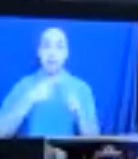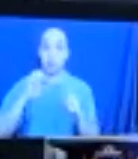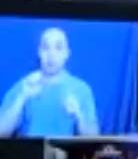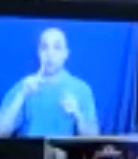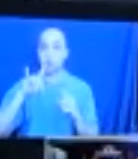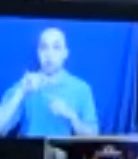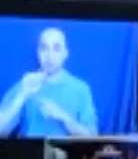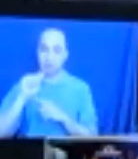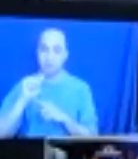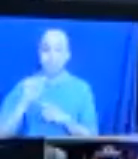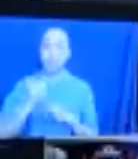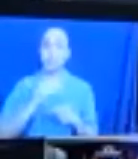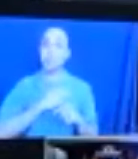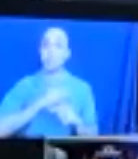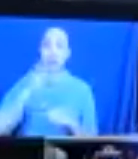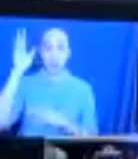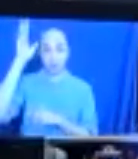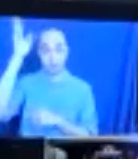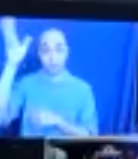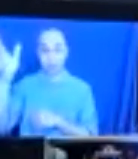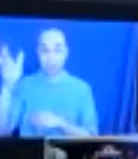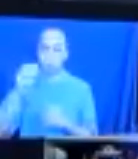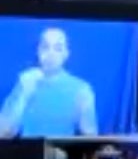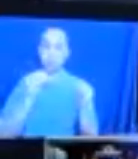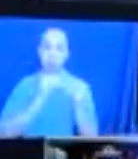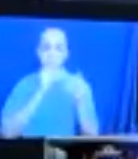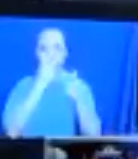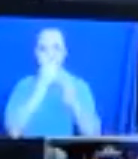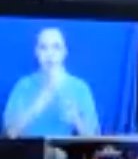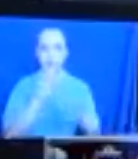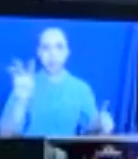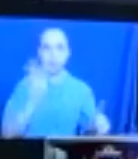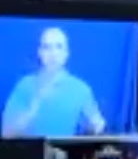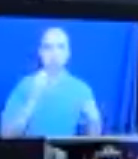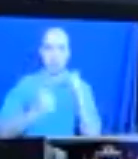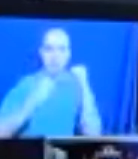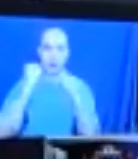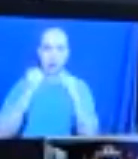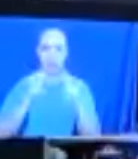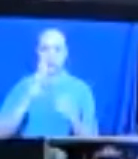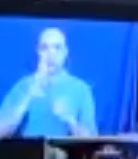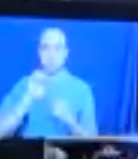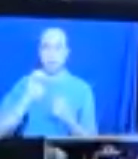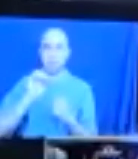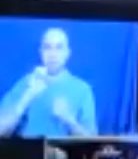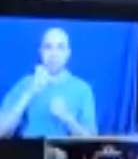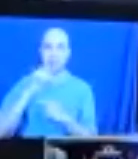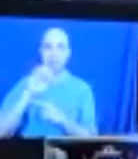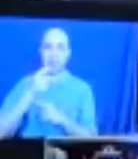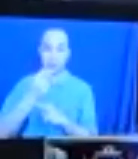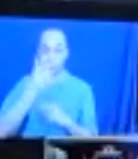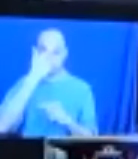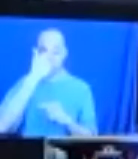WESTERN BOXING WAS ALSO INFLUENCED BY FILIPINO MARTIAL